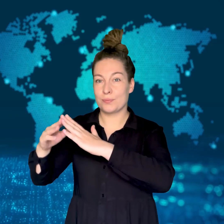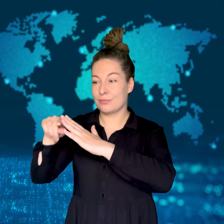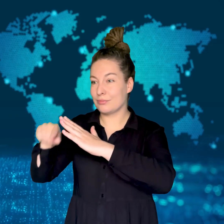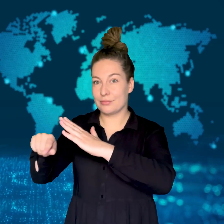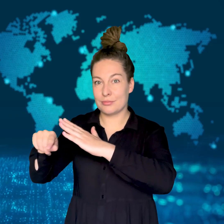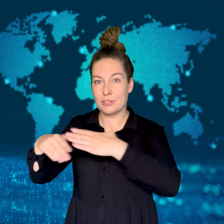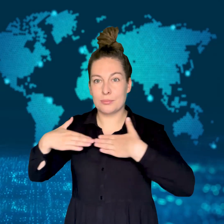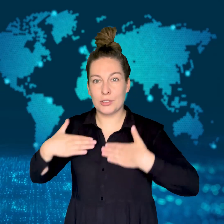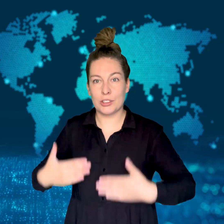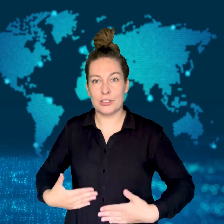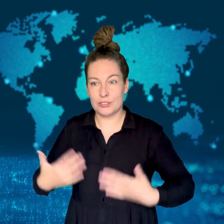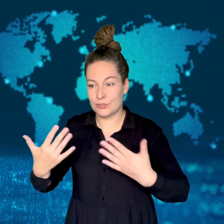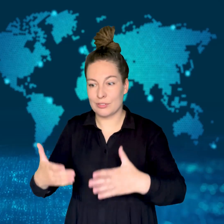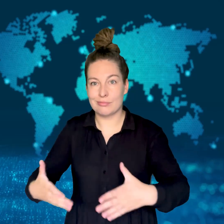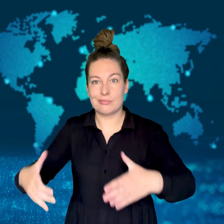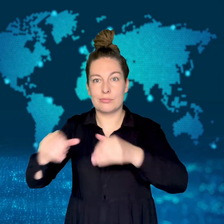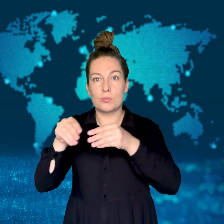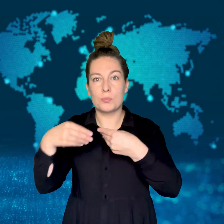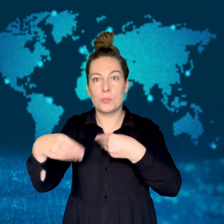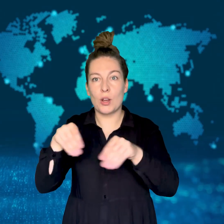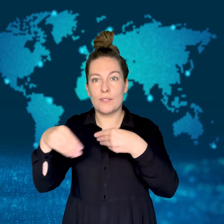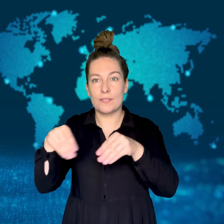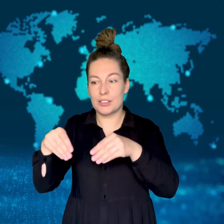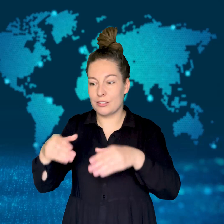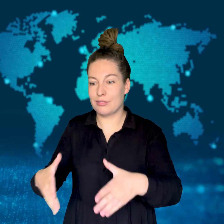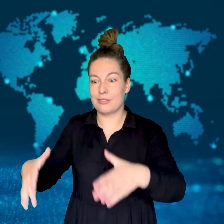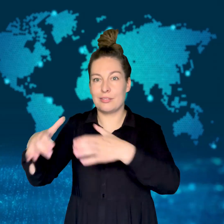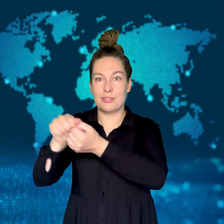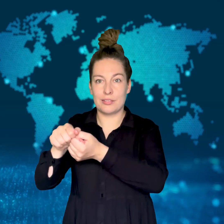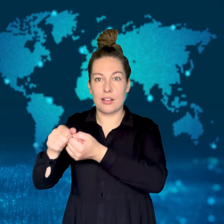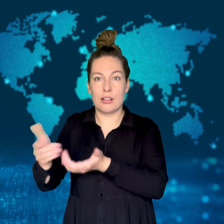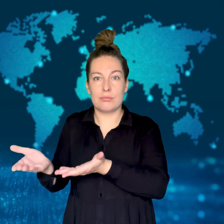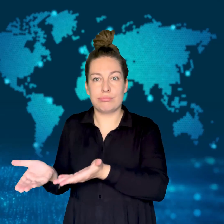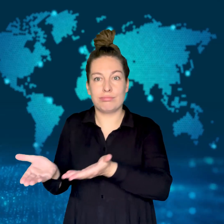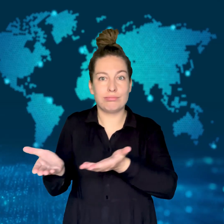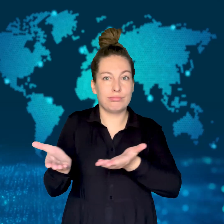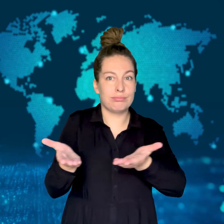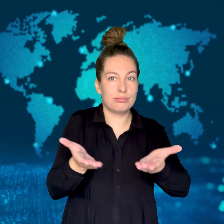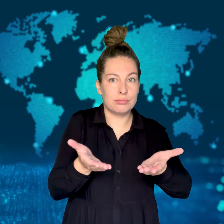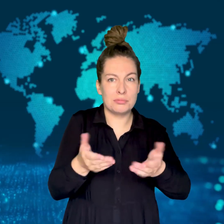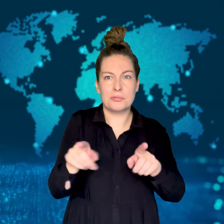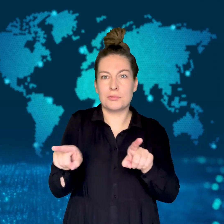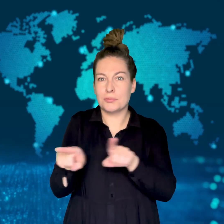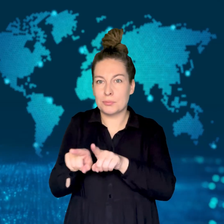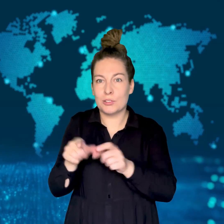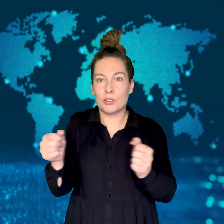hedge clippers could be seen.